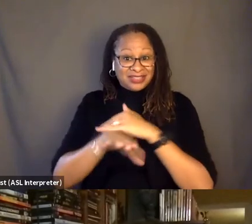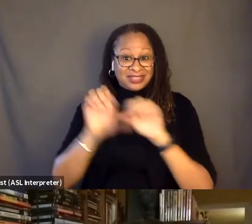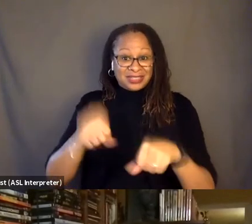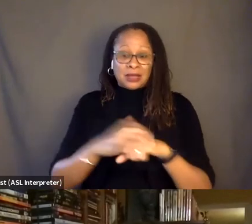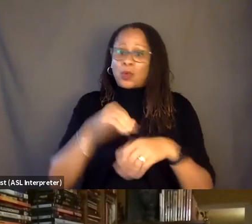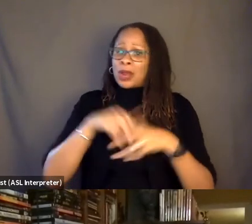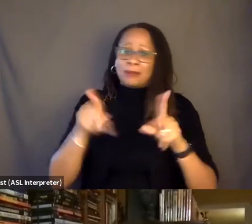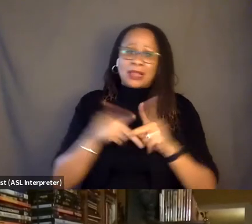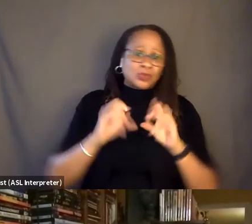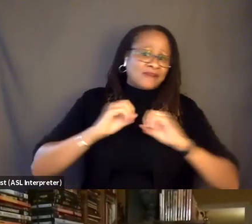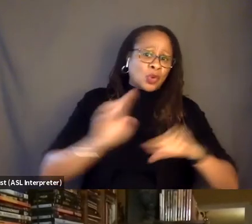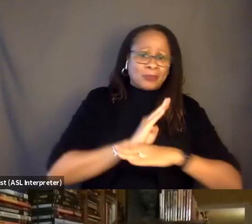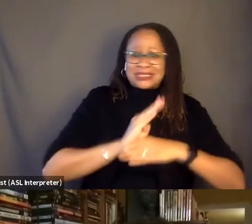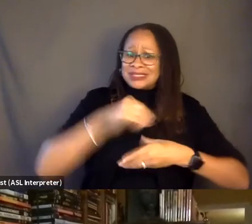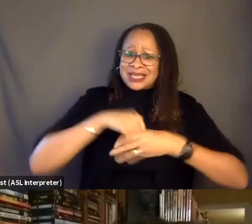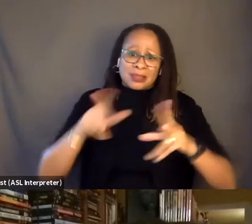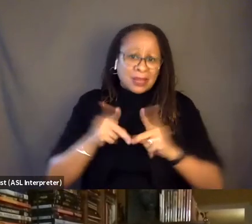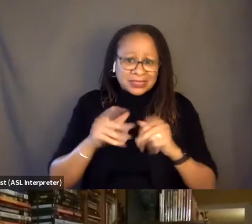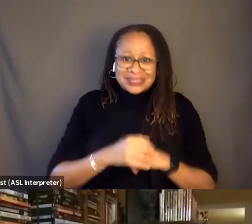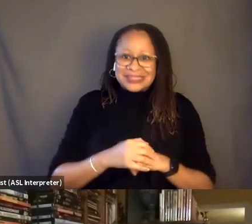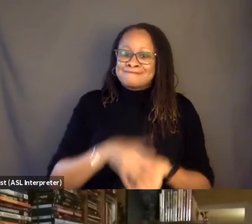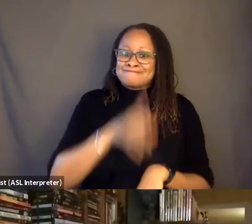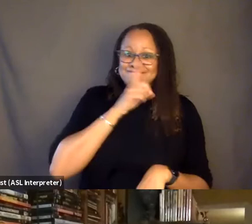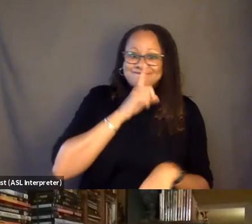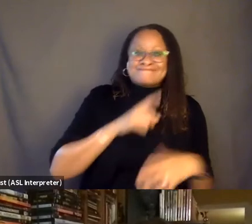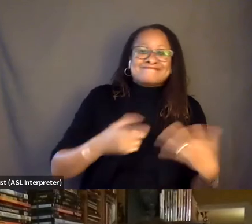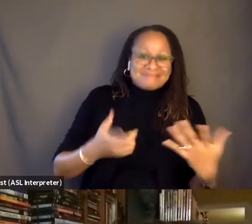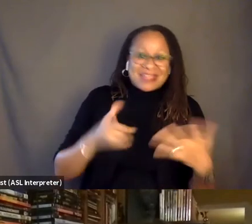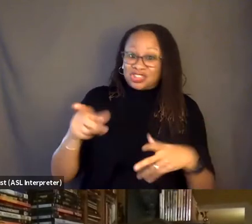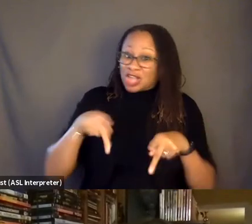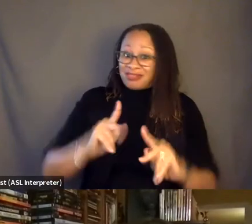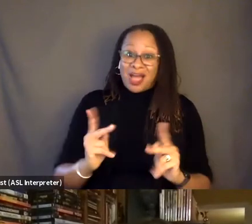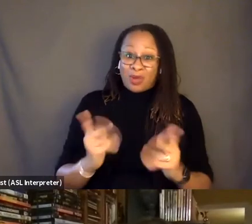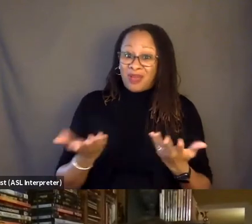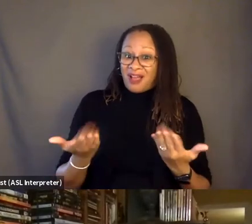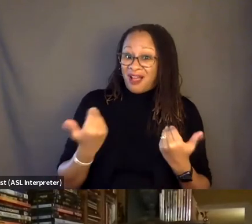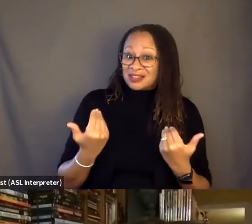that we had no business being in. And she allowed us. So obviously it became apparent